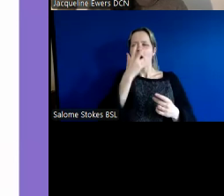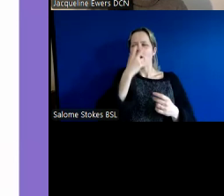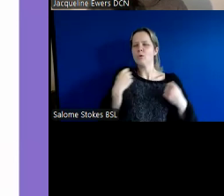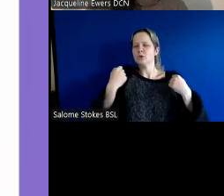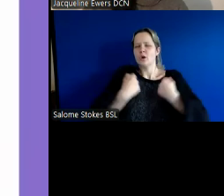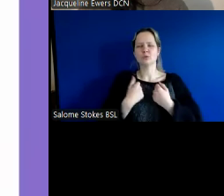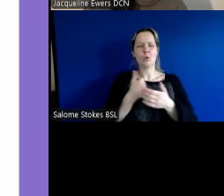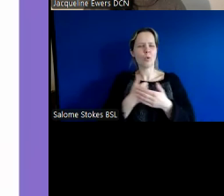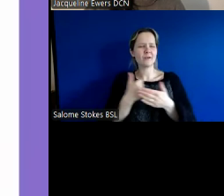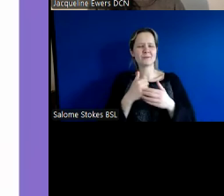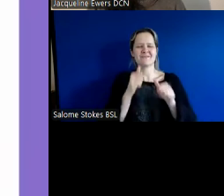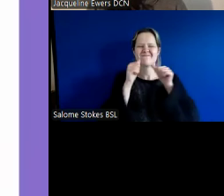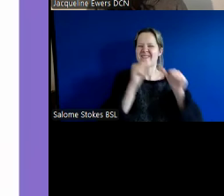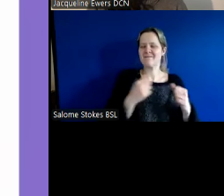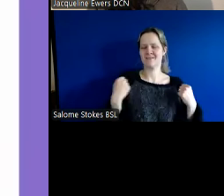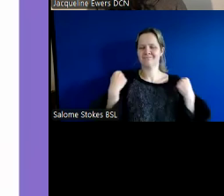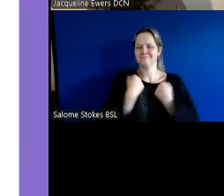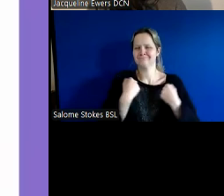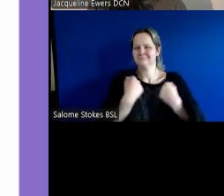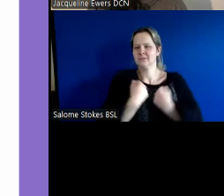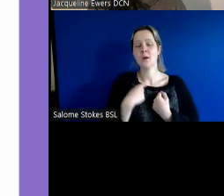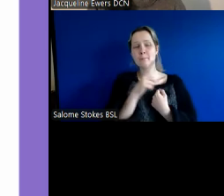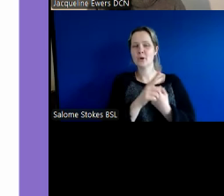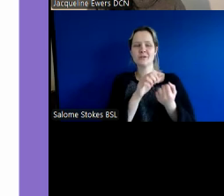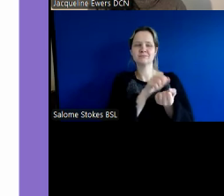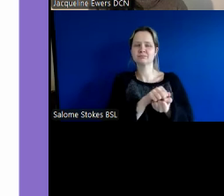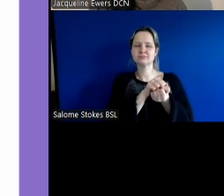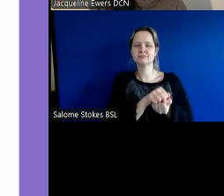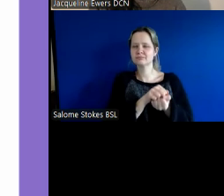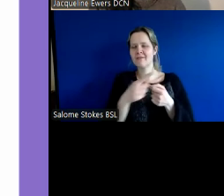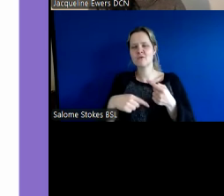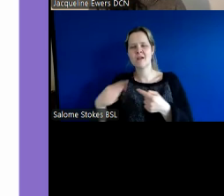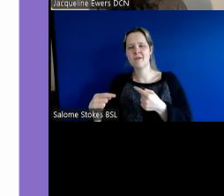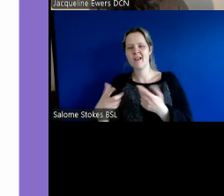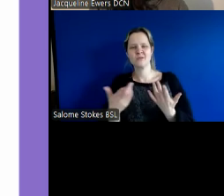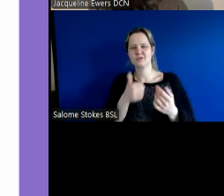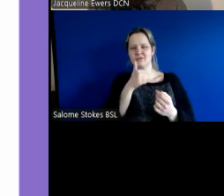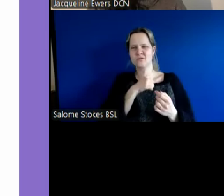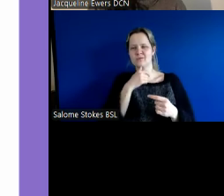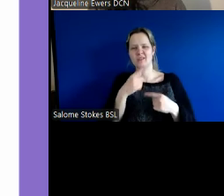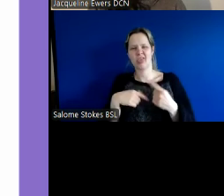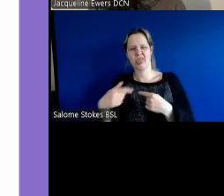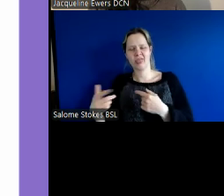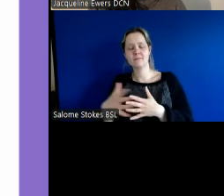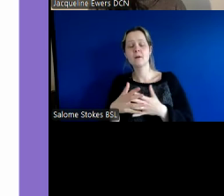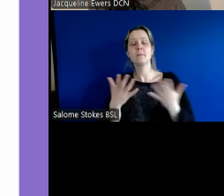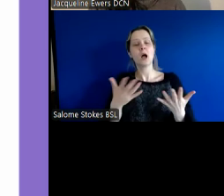but it's been around for so long that you take it a bit for granted. We're just going to look at why it's still relevant,